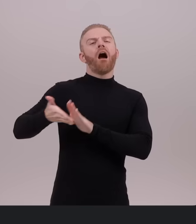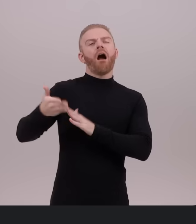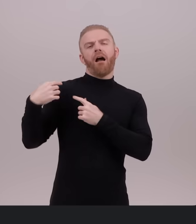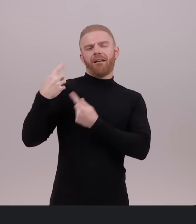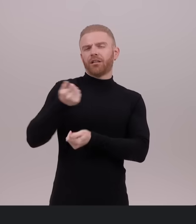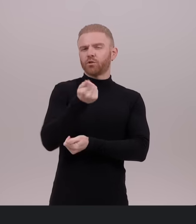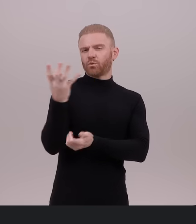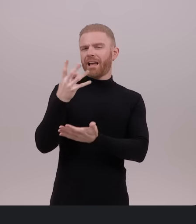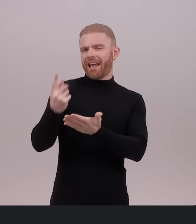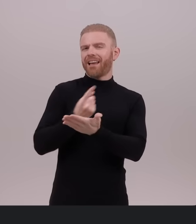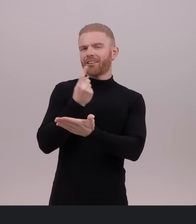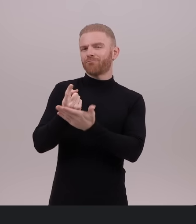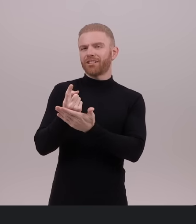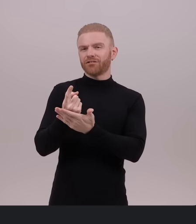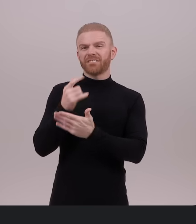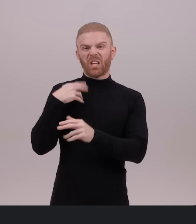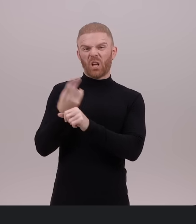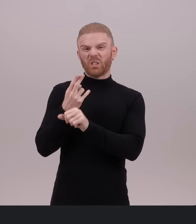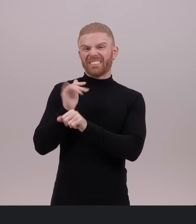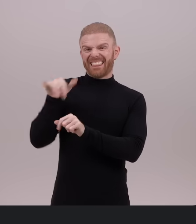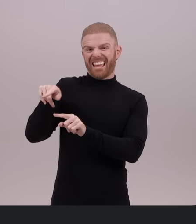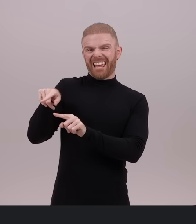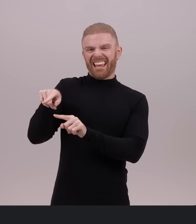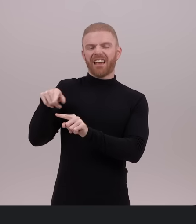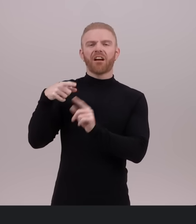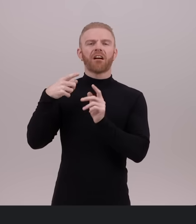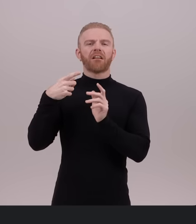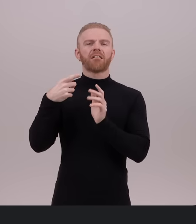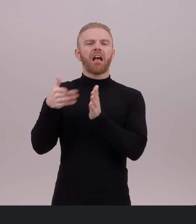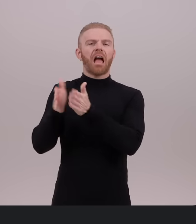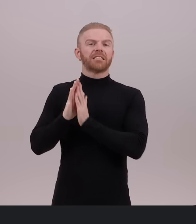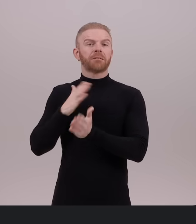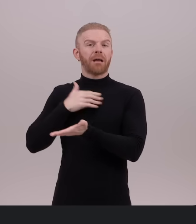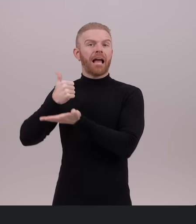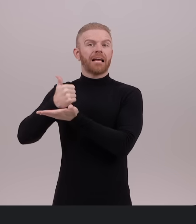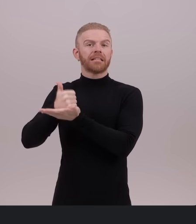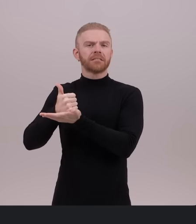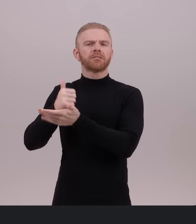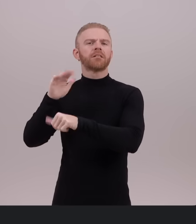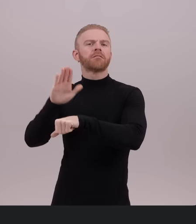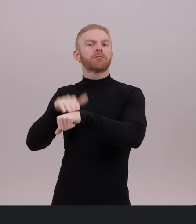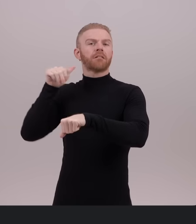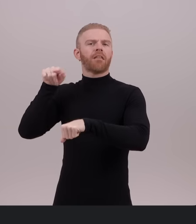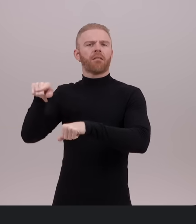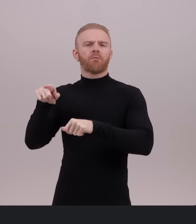and ask my agent to deploy that resulting model to my laptop so we can all see that this does indeed work.